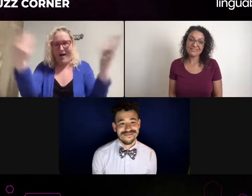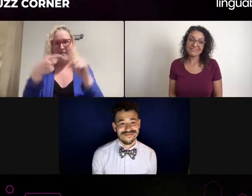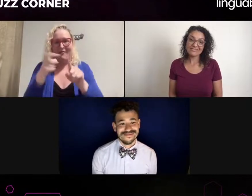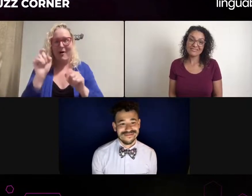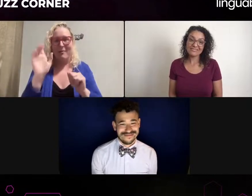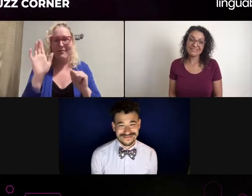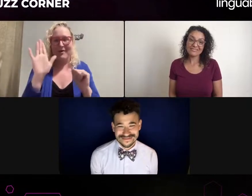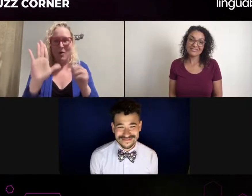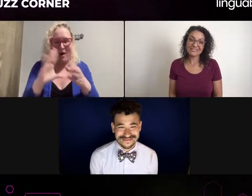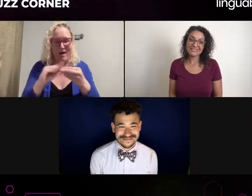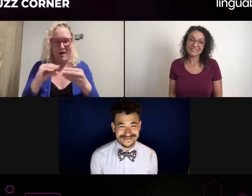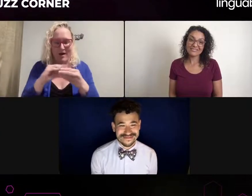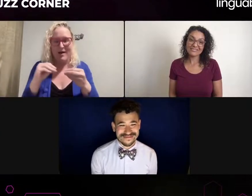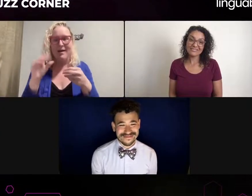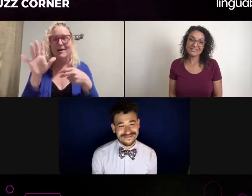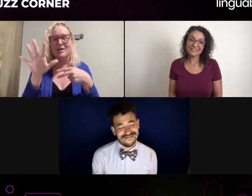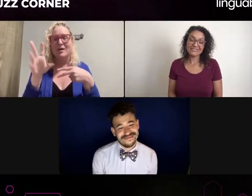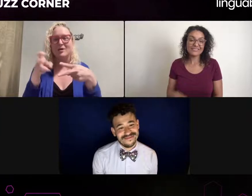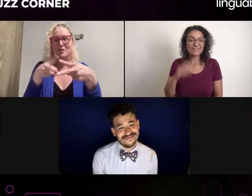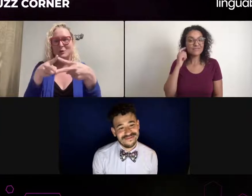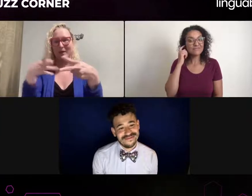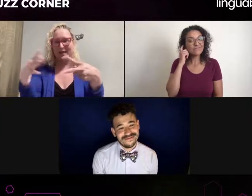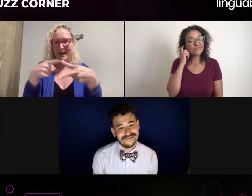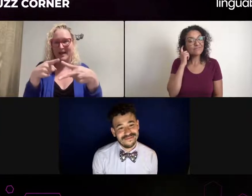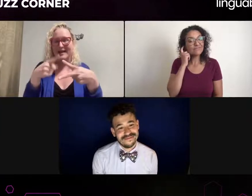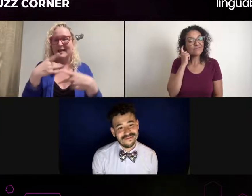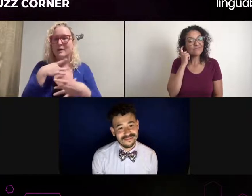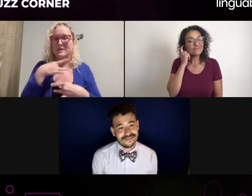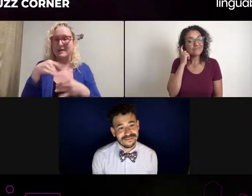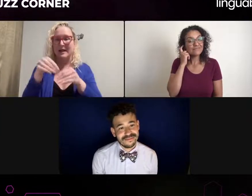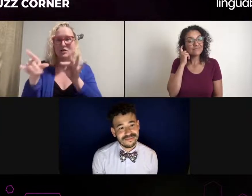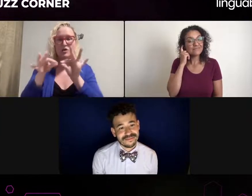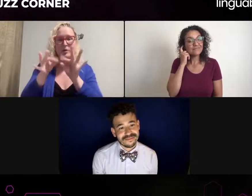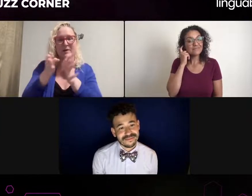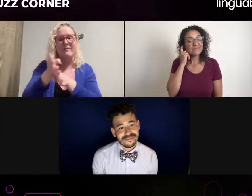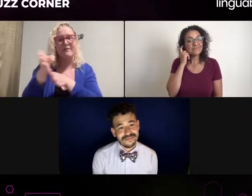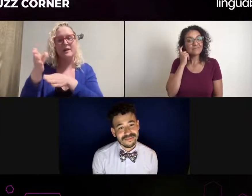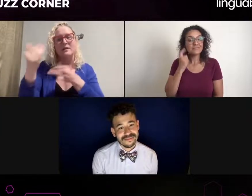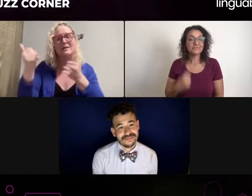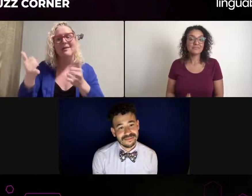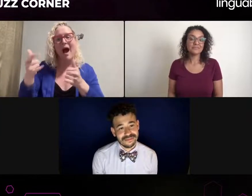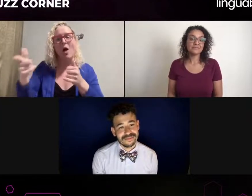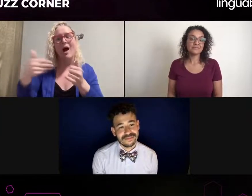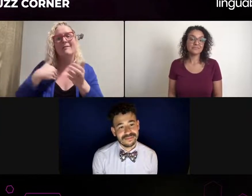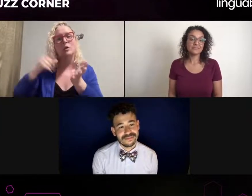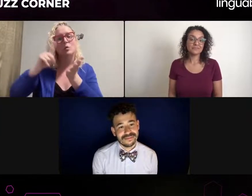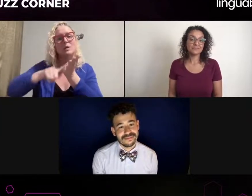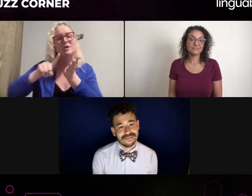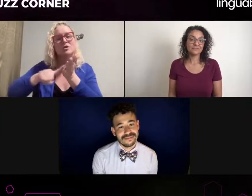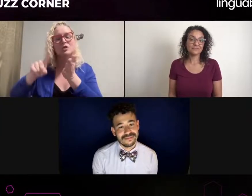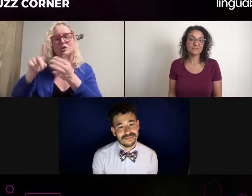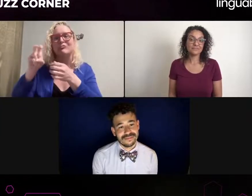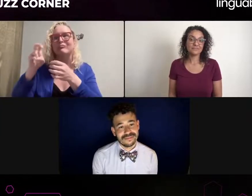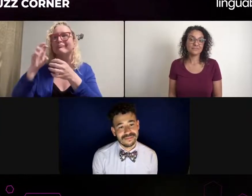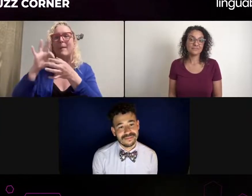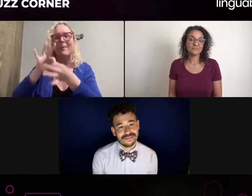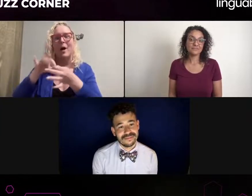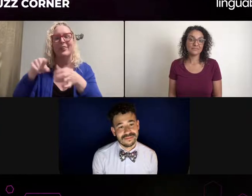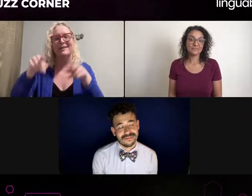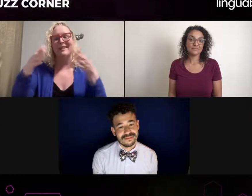The answer is, both of us didn't get it. Neither of us got the role. OK. That was an important meeting. Yeah. The interpreter didn't get it either.